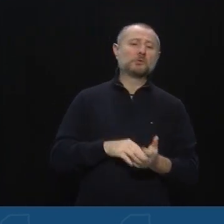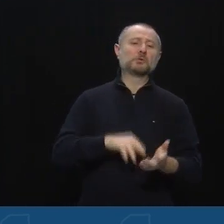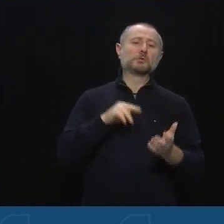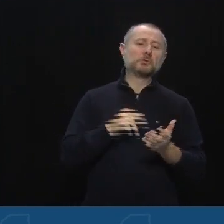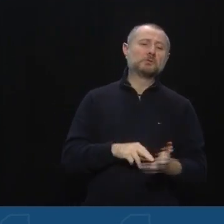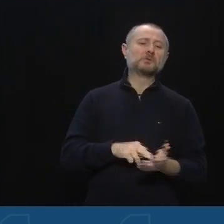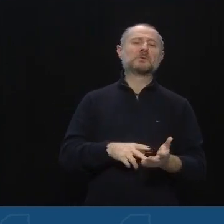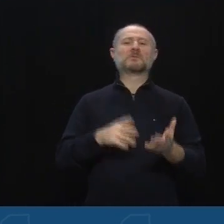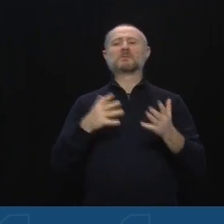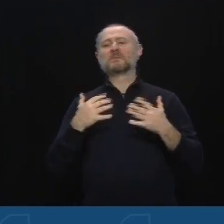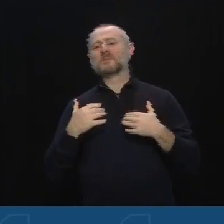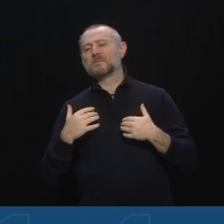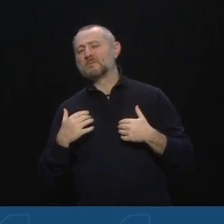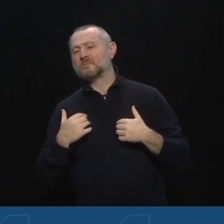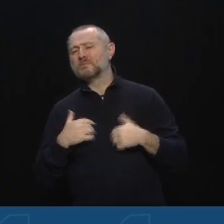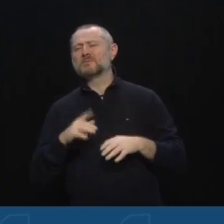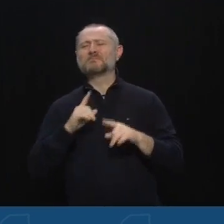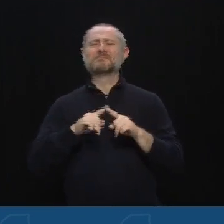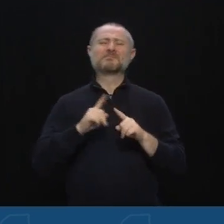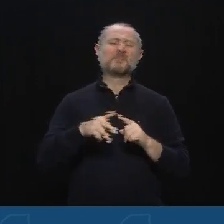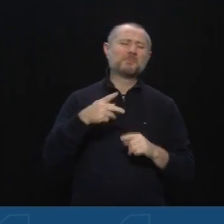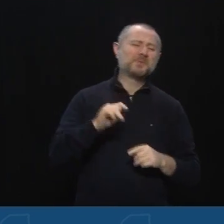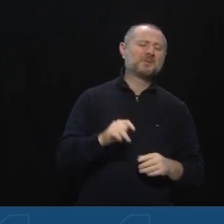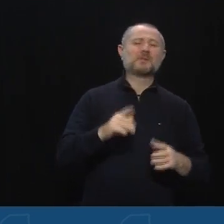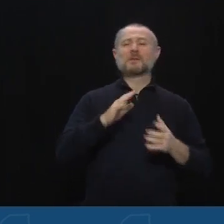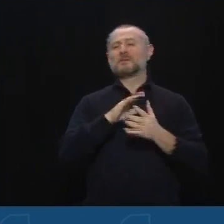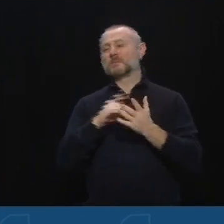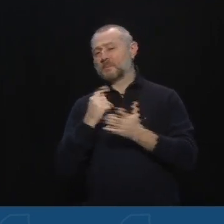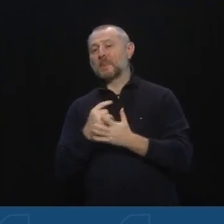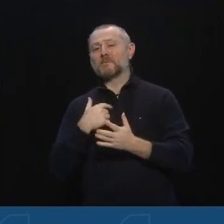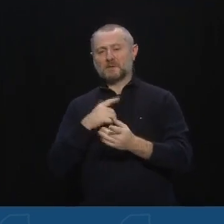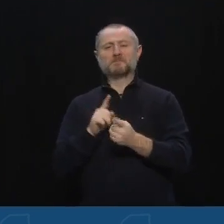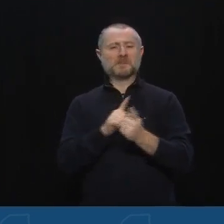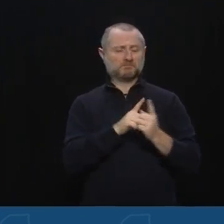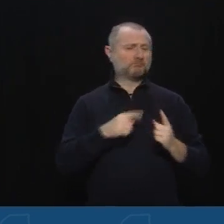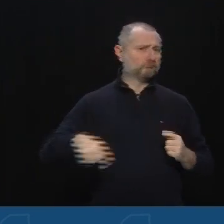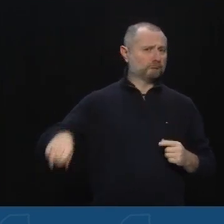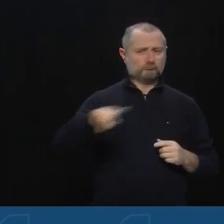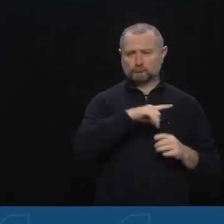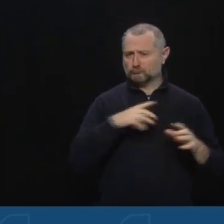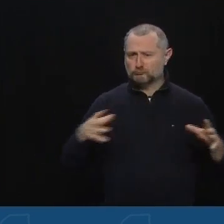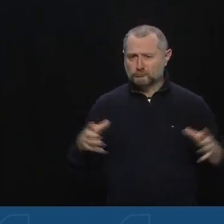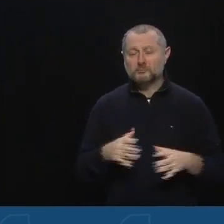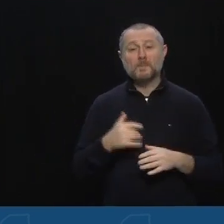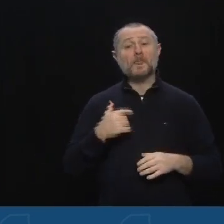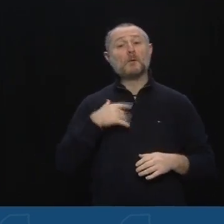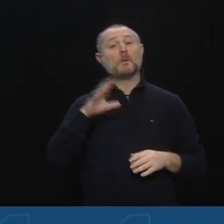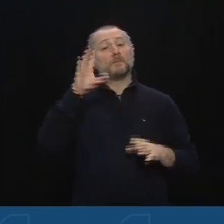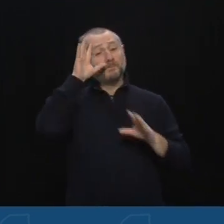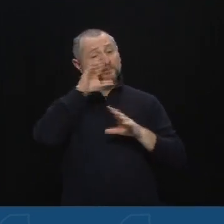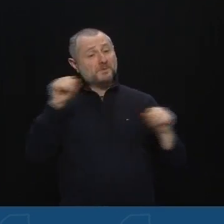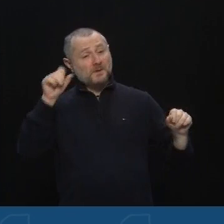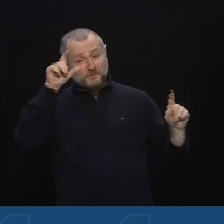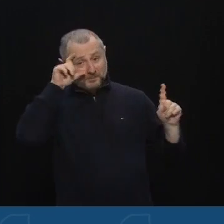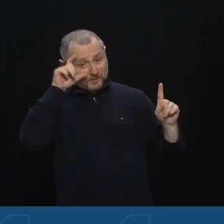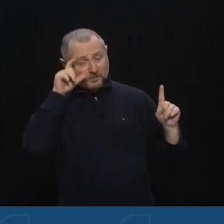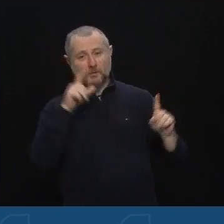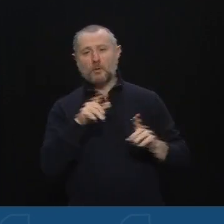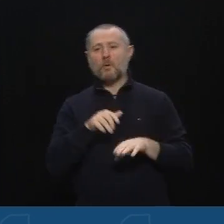RIGHT NOW WE HAVE 20 PERSONNEL PHYSICIANS, NURSES, RESPIRATORY PHYSICIANS AND I'M THANKFUL FOR THAT.